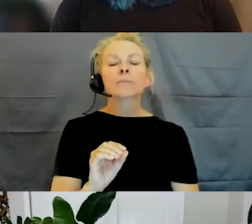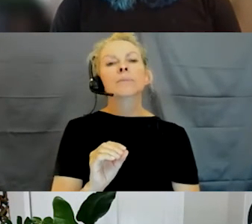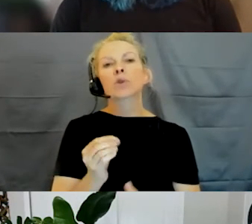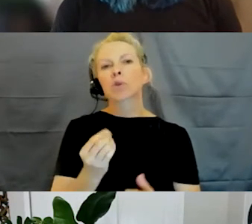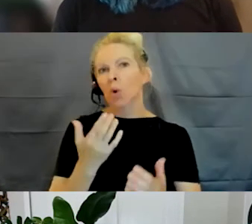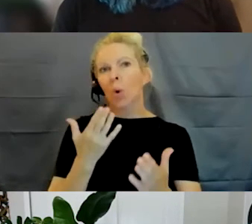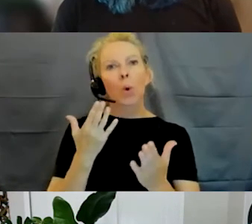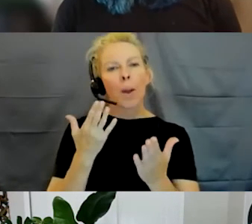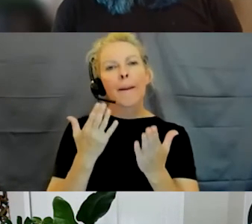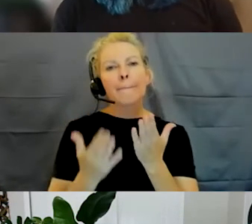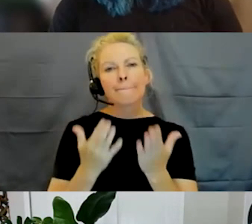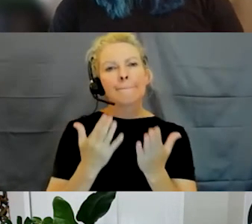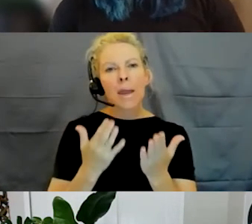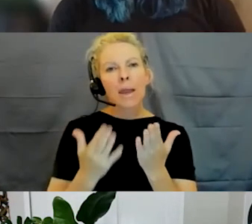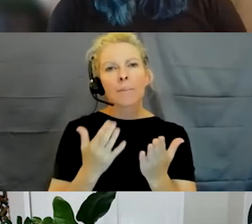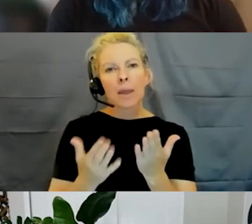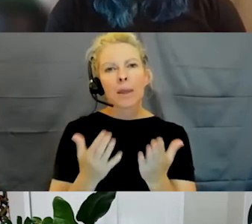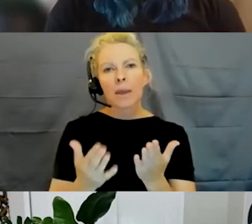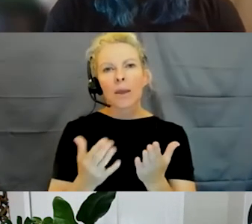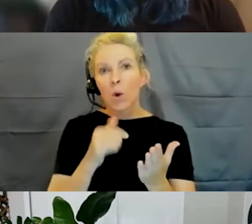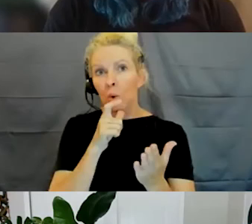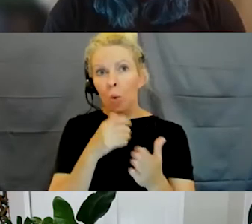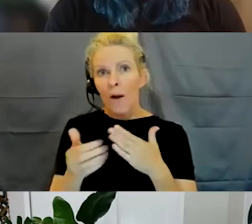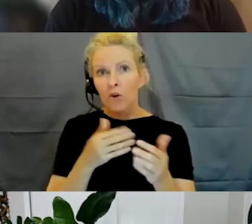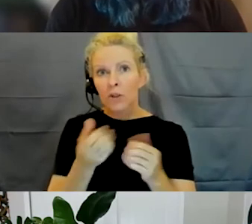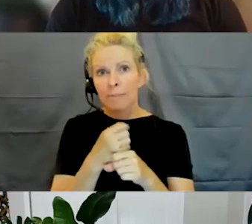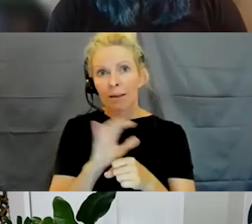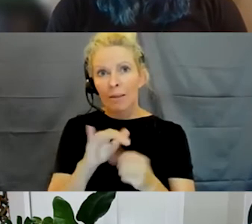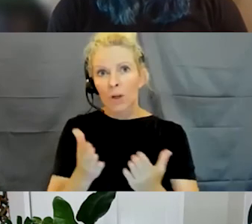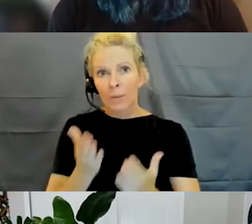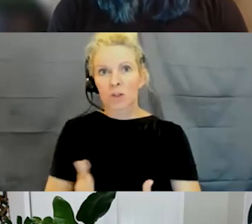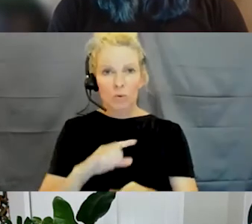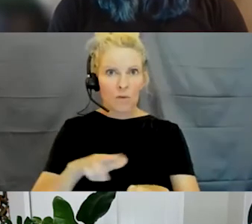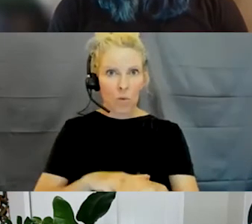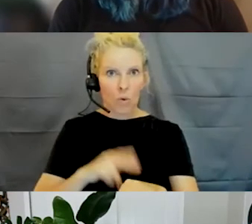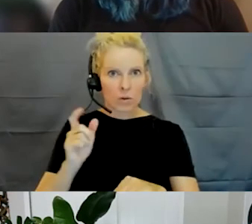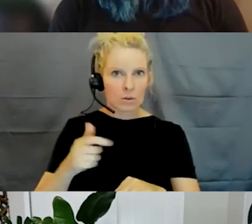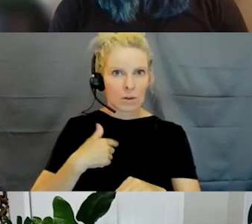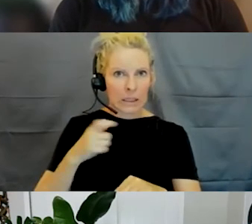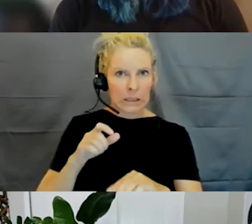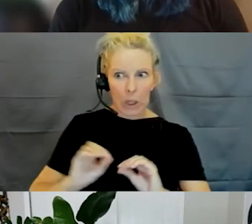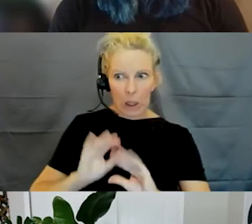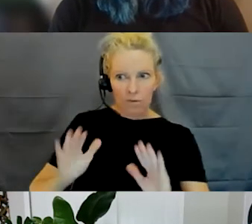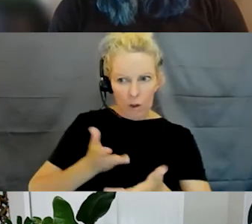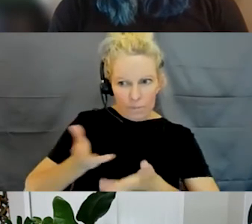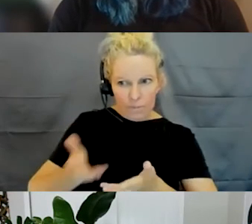would want to have with whoever is making those recommendations. I would be extremely surprised